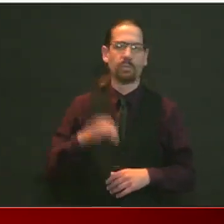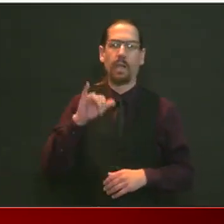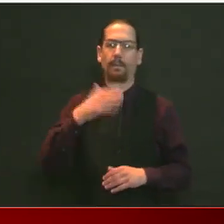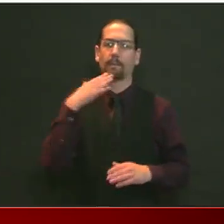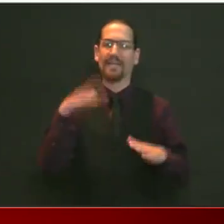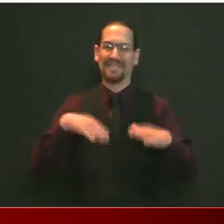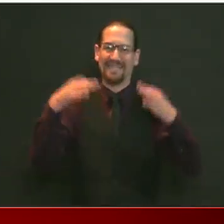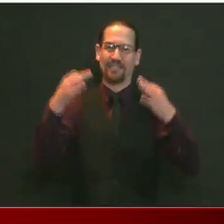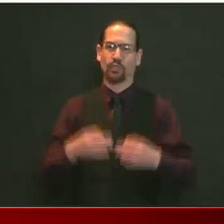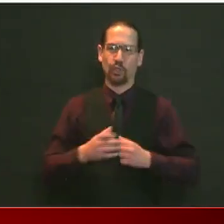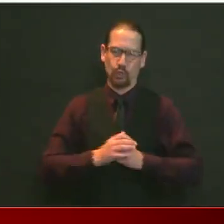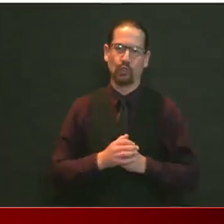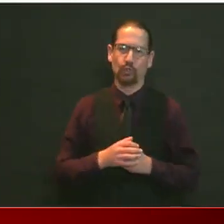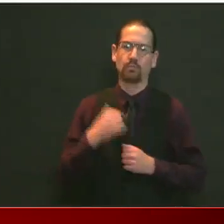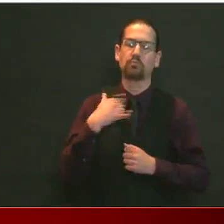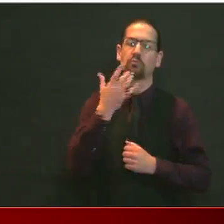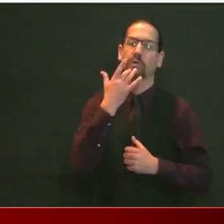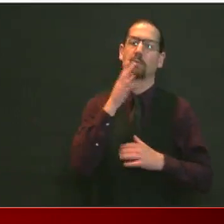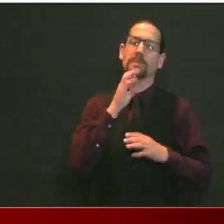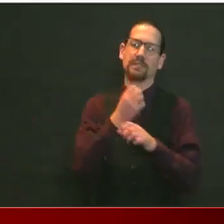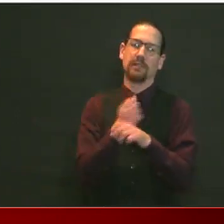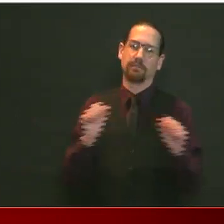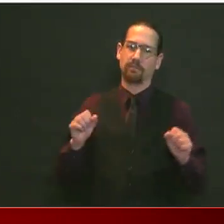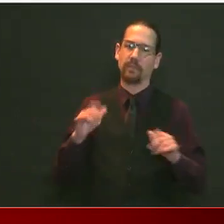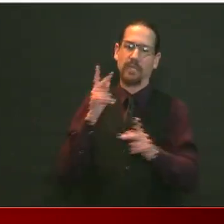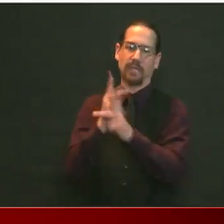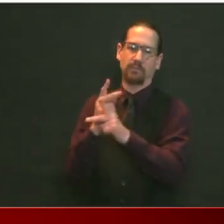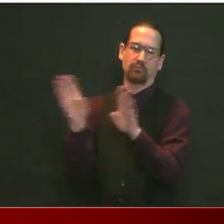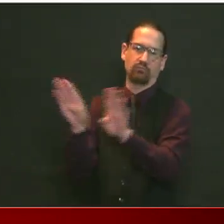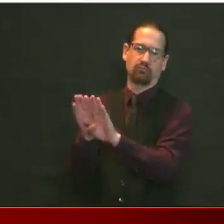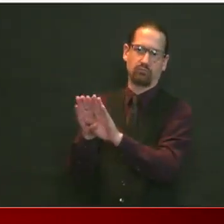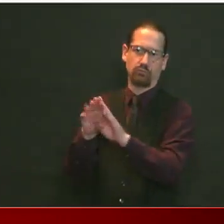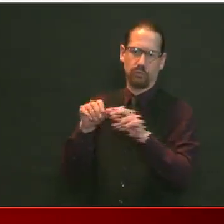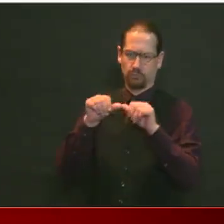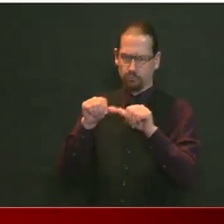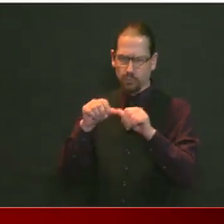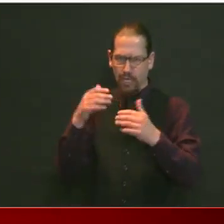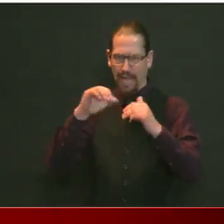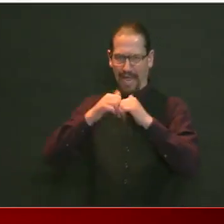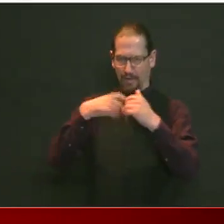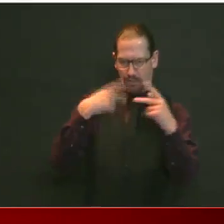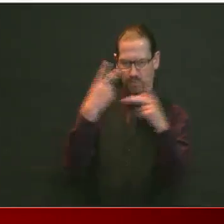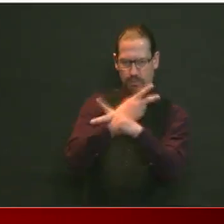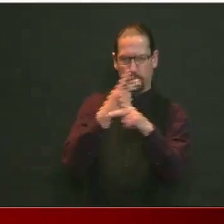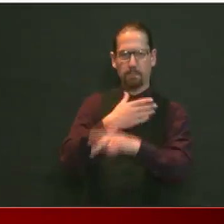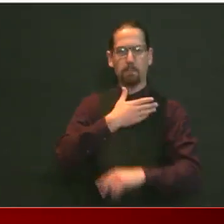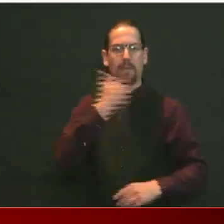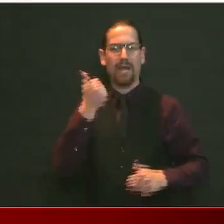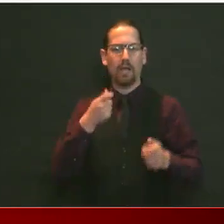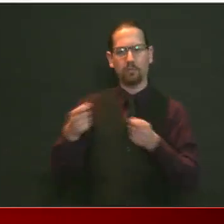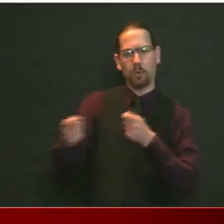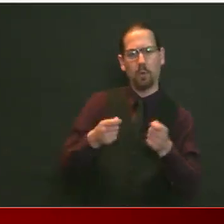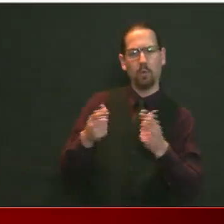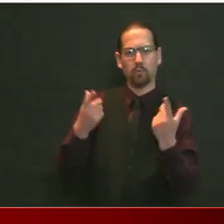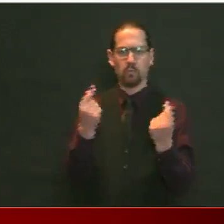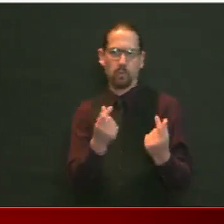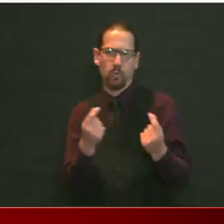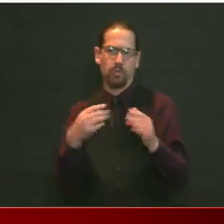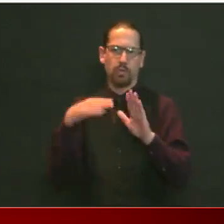OPENING UP A CASINO, MAN, YOU BETTER GET THAT RIGHT. IF THAT TAKES US A COUPLE MORE WEEKS TO GET IT RIGHT, I WOULD MUCH RATHER BE SAFE THAN SORRY FOR ALL